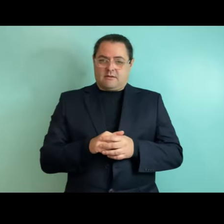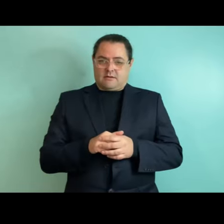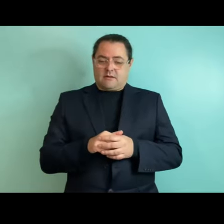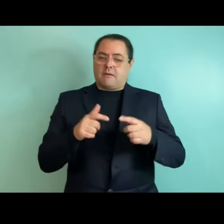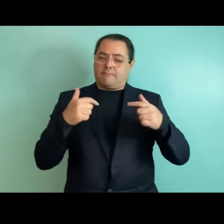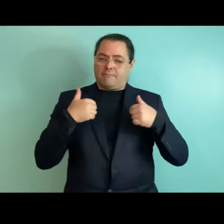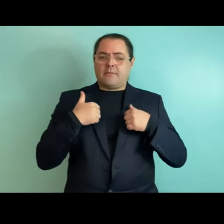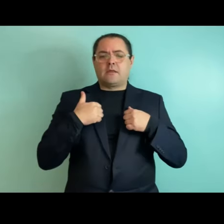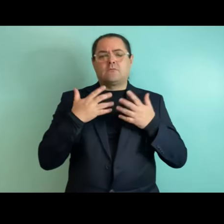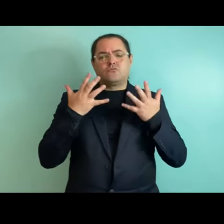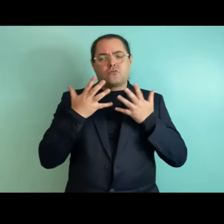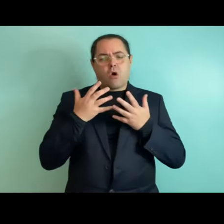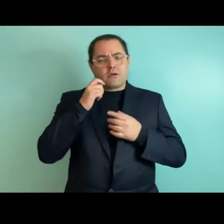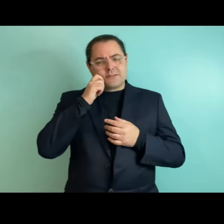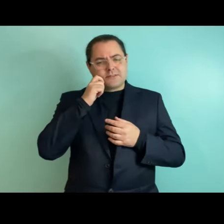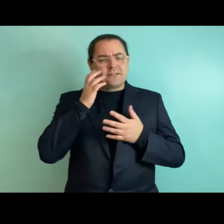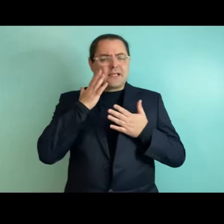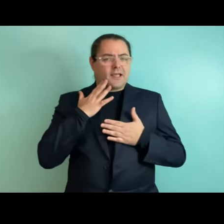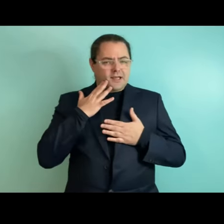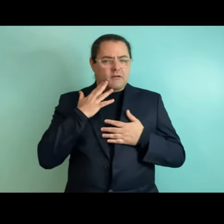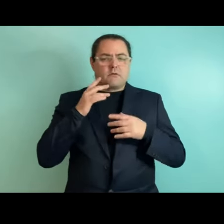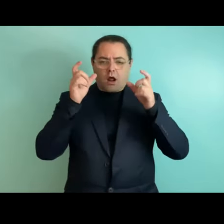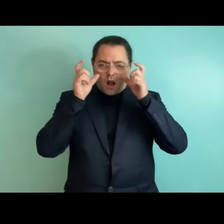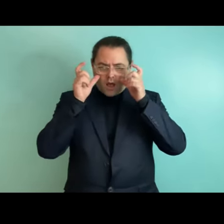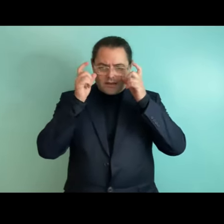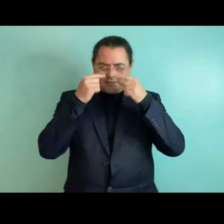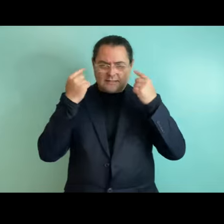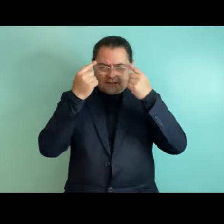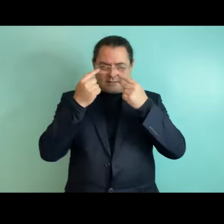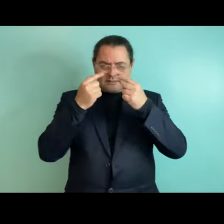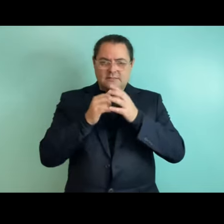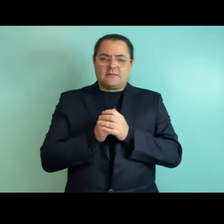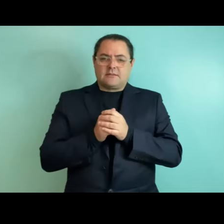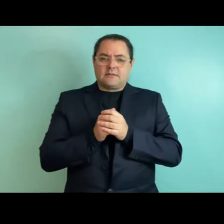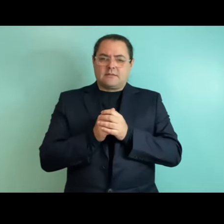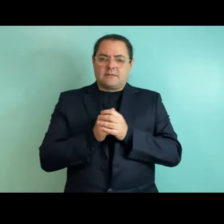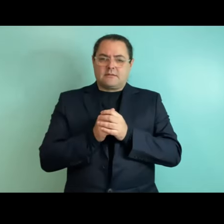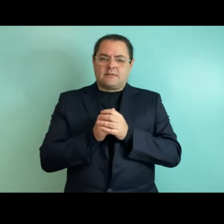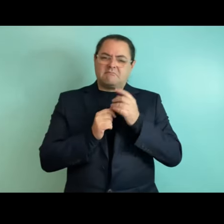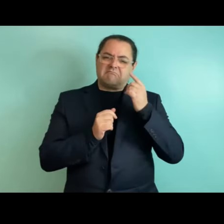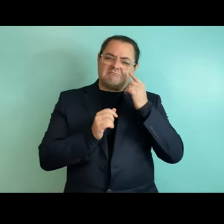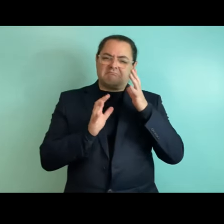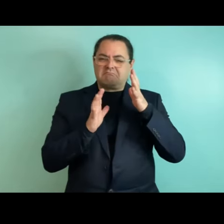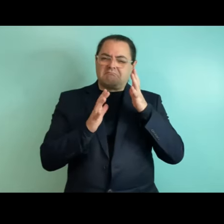of glasses. The color is a mix of Plum and wine.